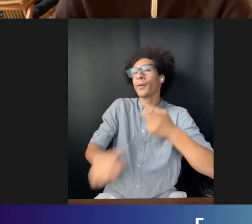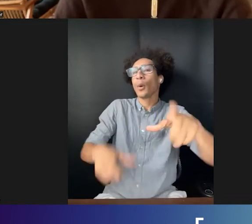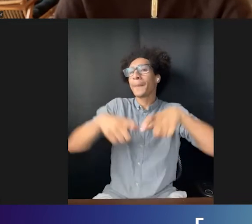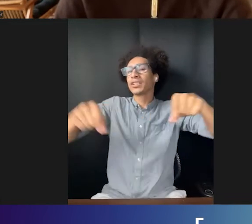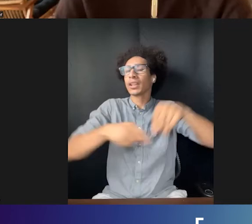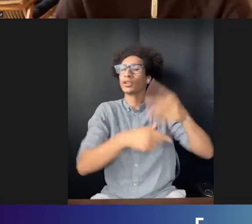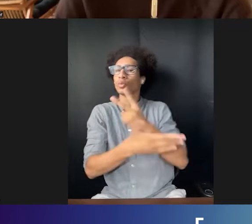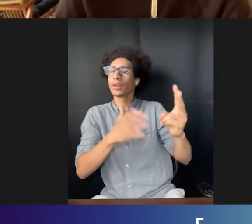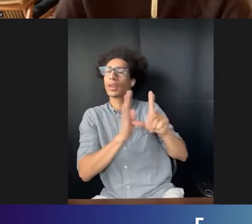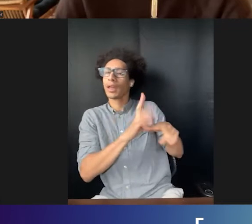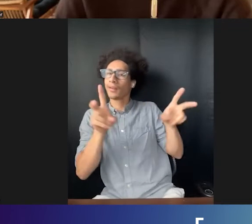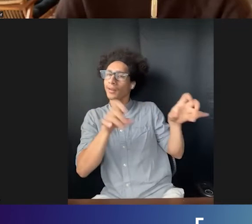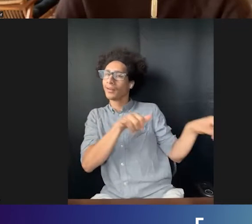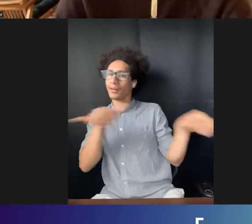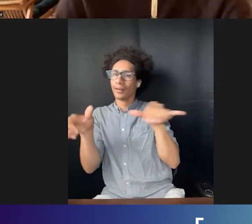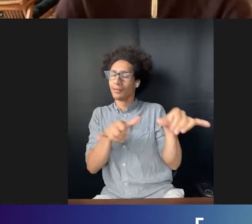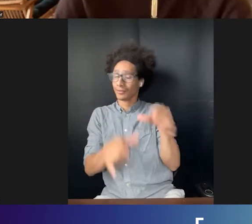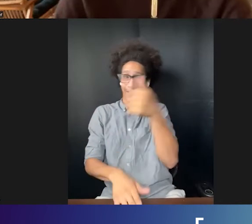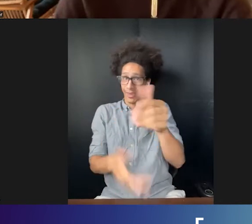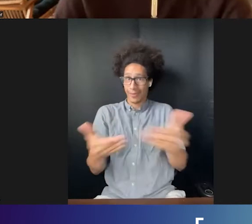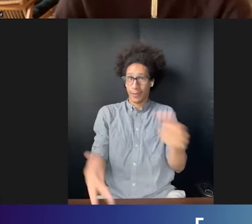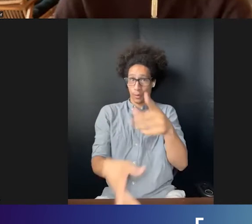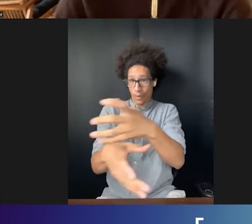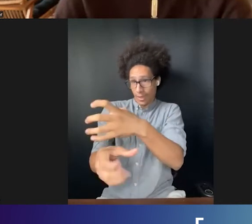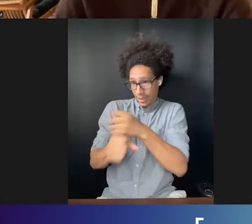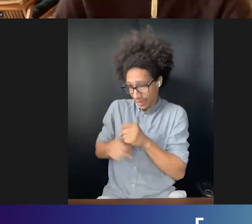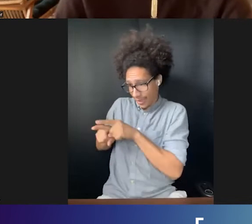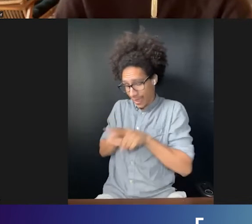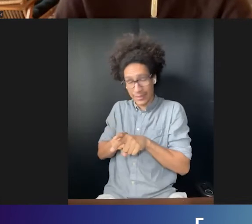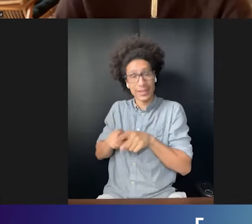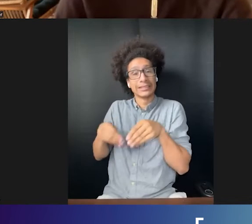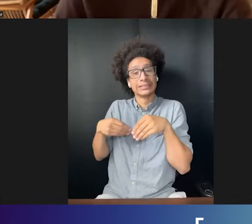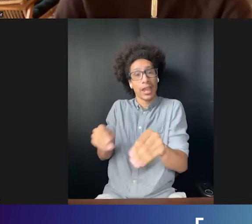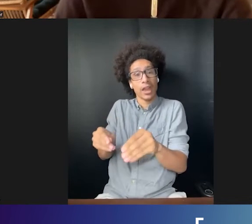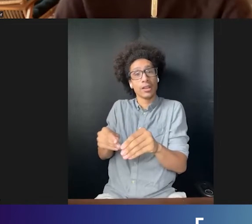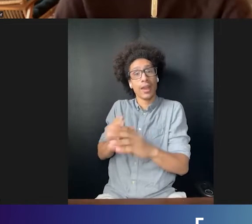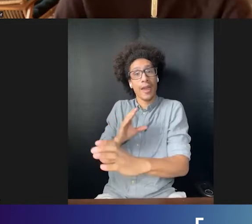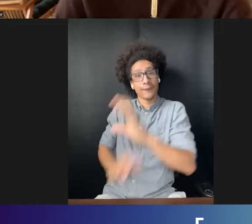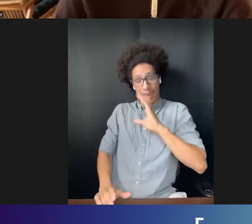So anything that you get as a sales advance or a minimum guarantee